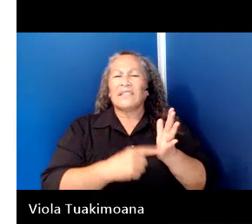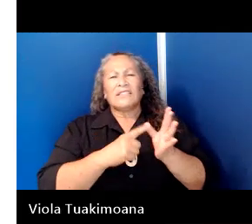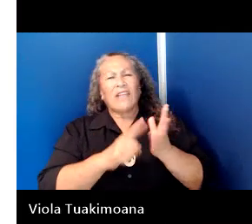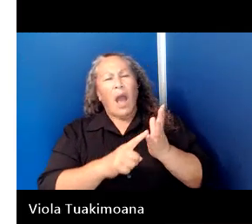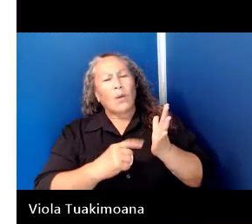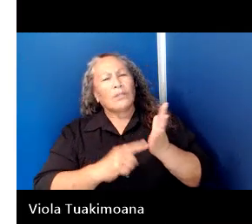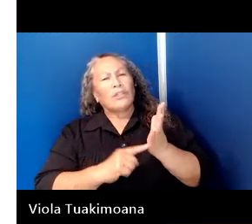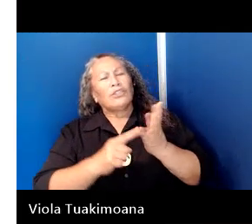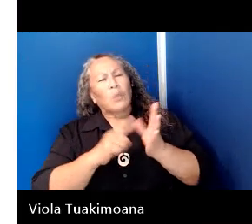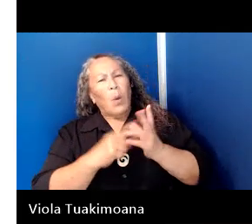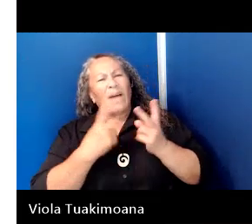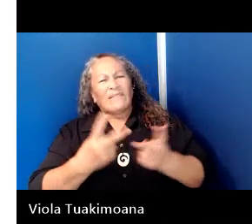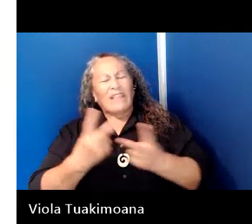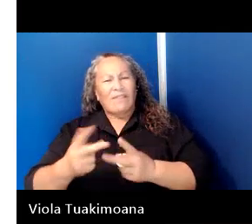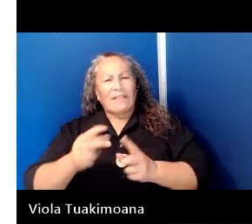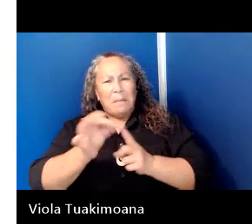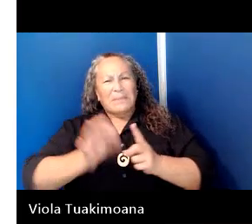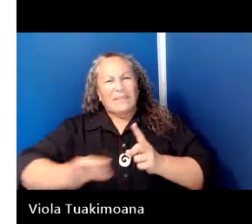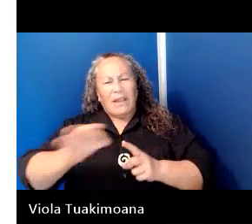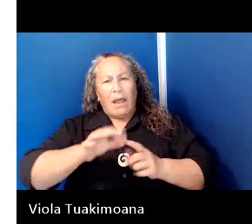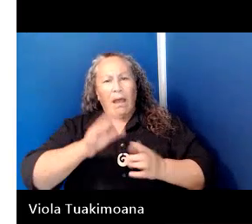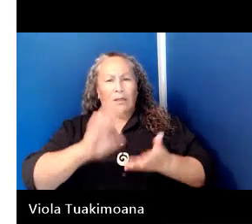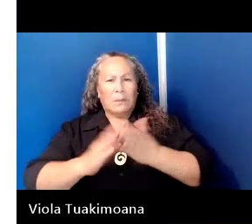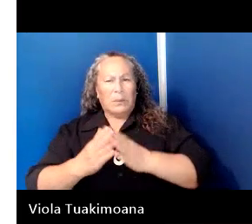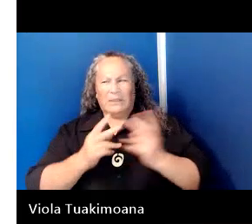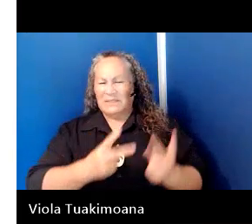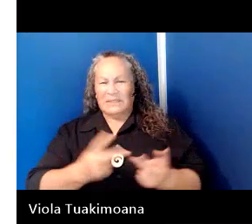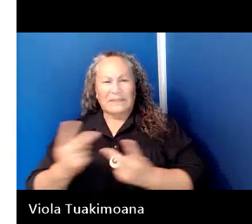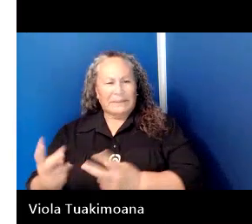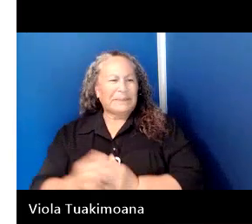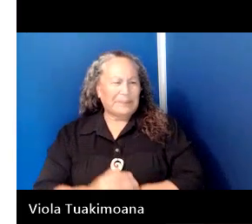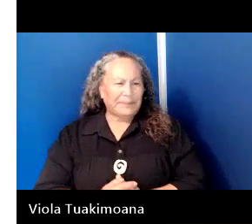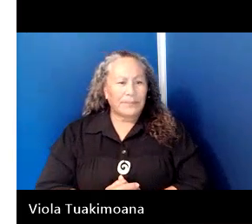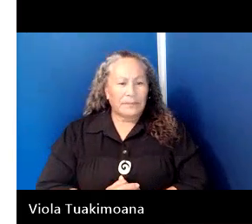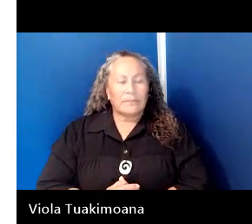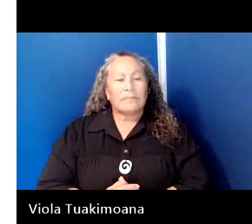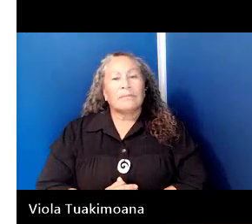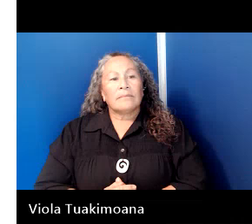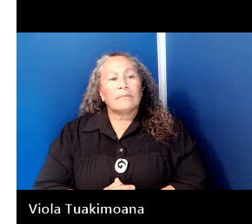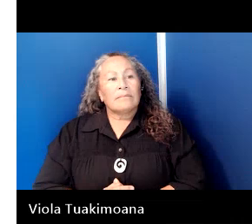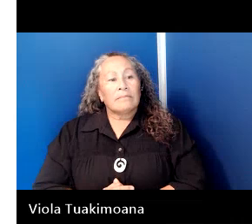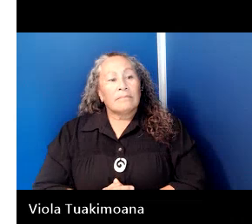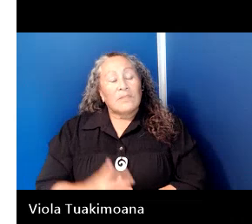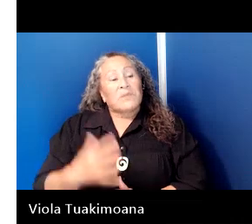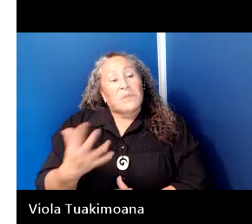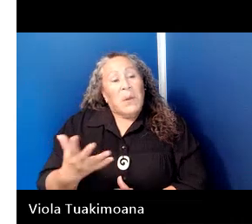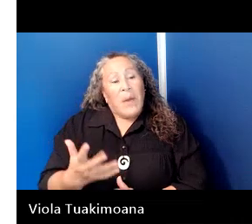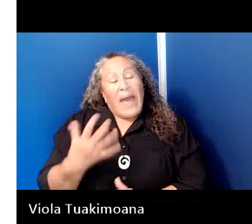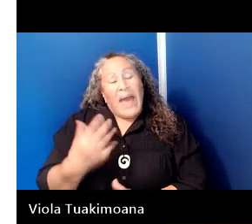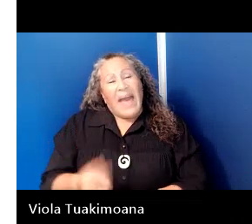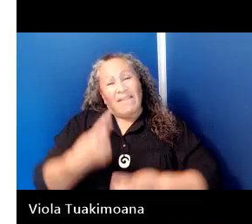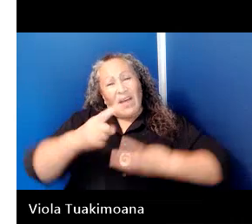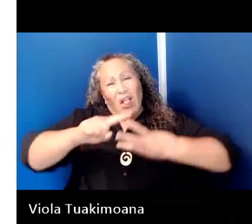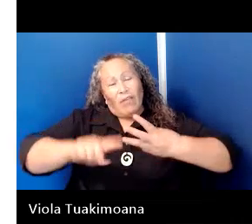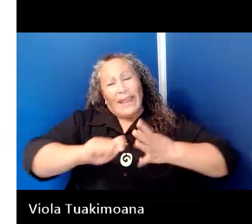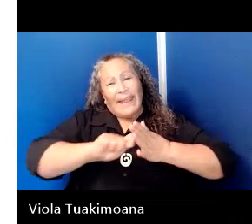So There are three key outcomes